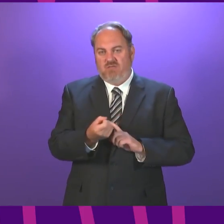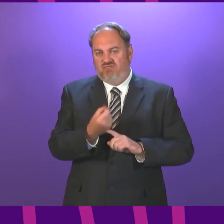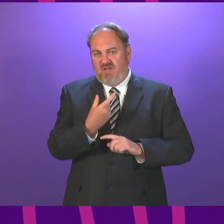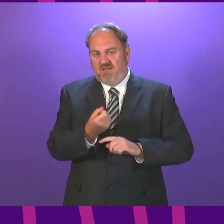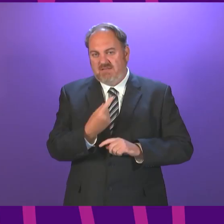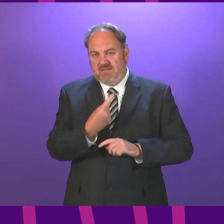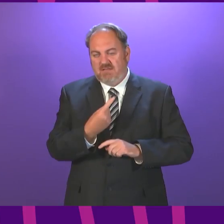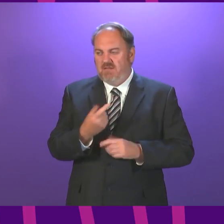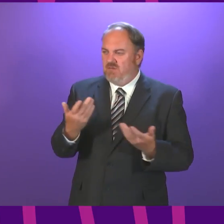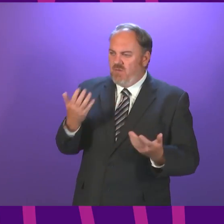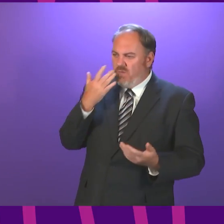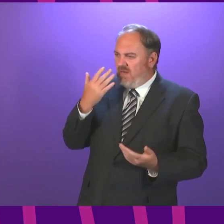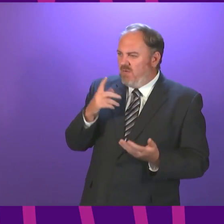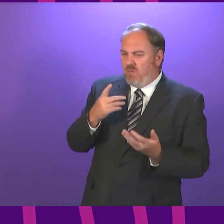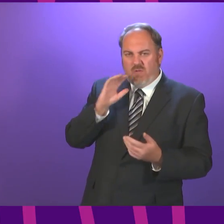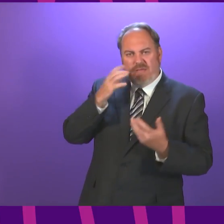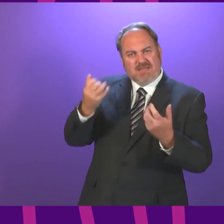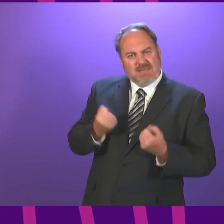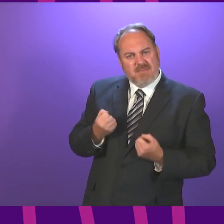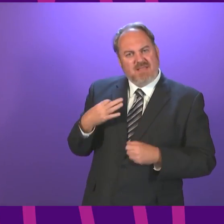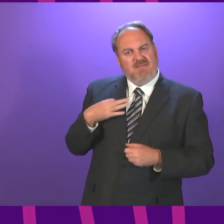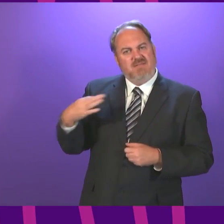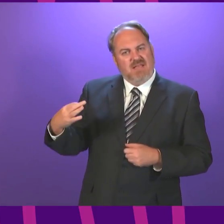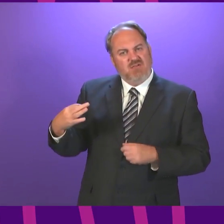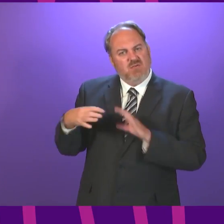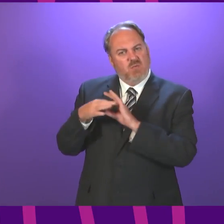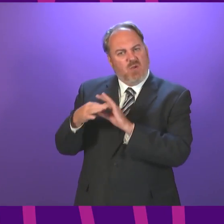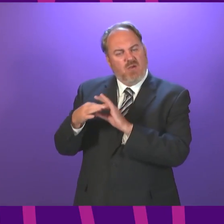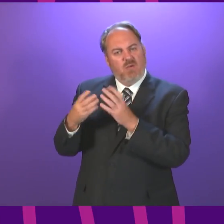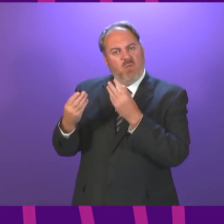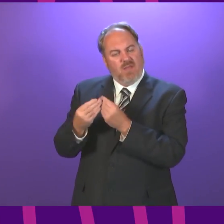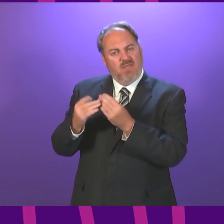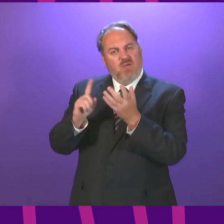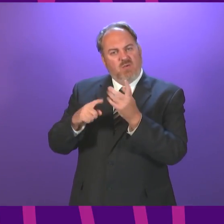it accept the UK Government’s invitation and start working constructively with it to